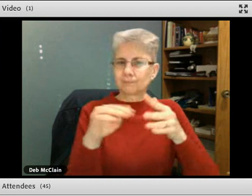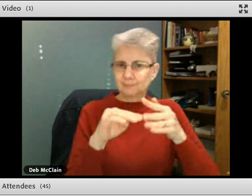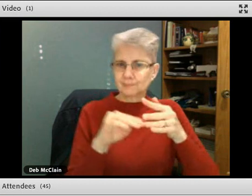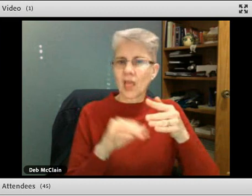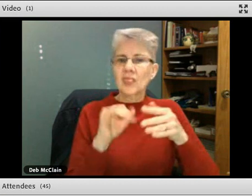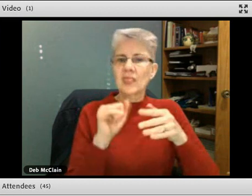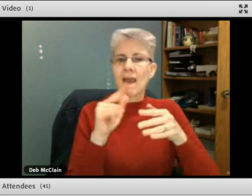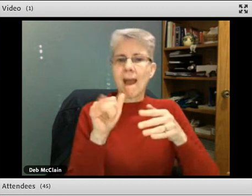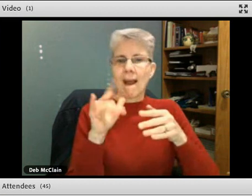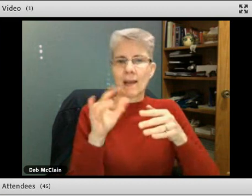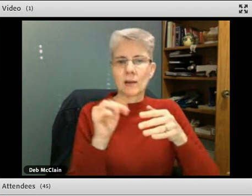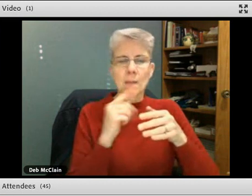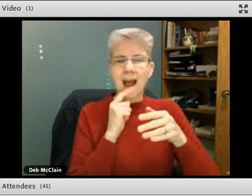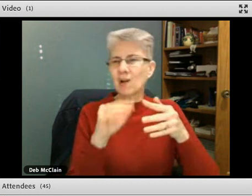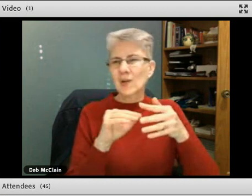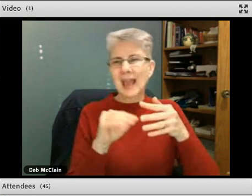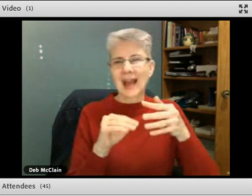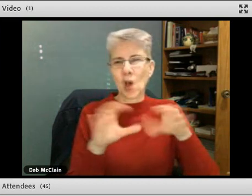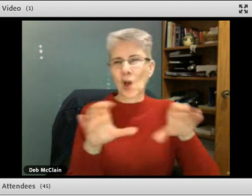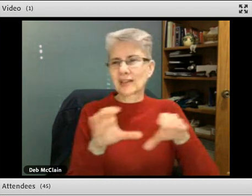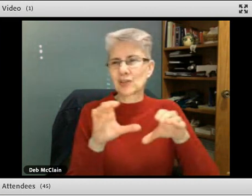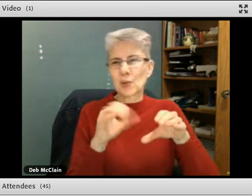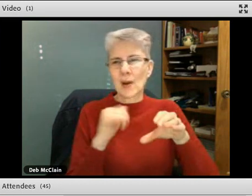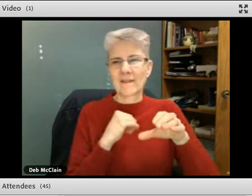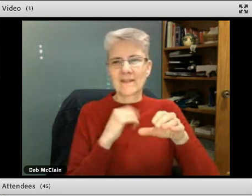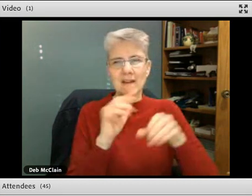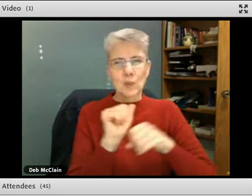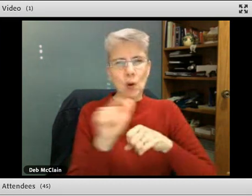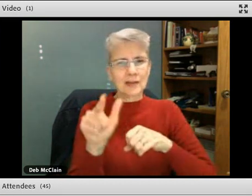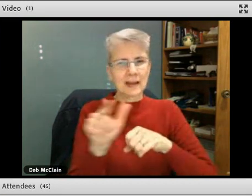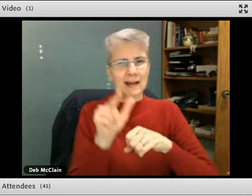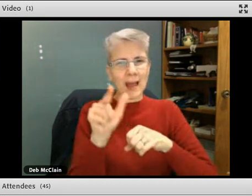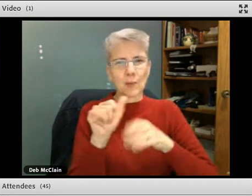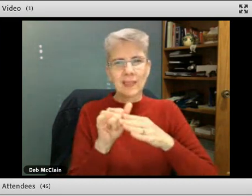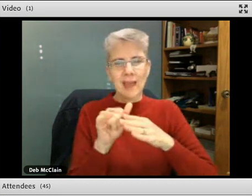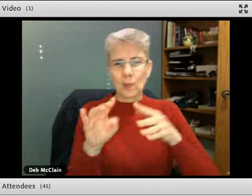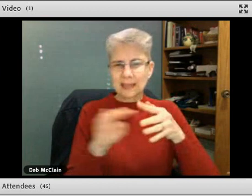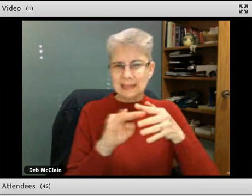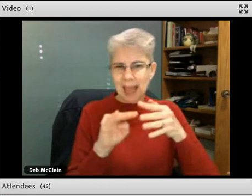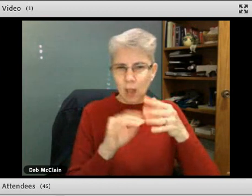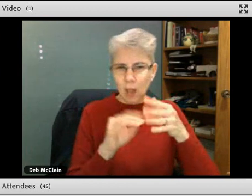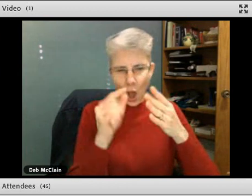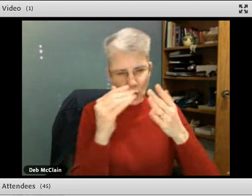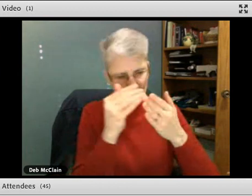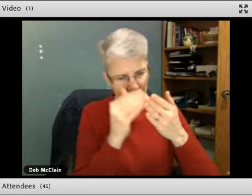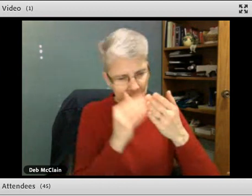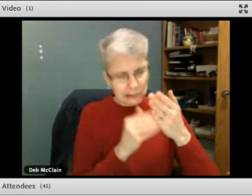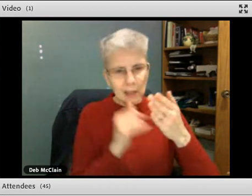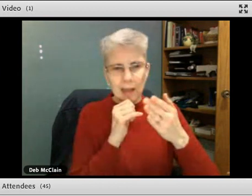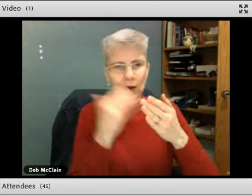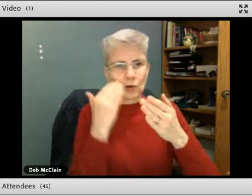I've never worked at a library that was cataloging in Dewey, and so I don't know a whole lot about the MARC structure